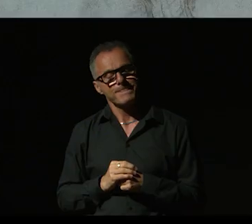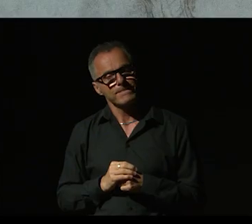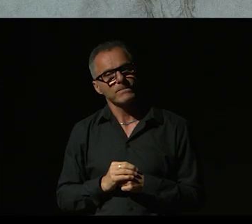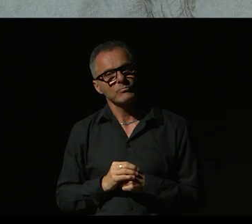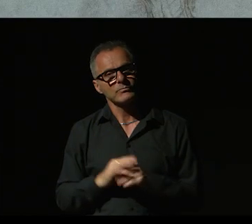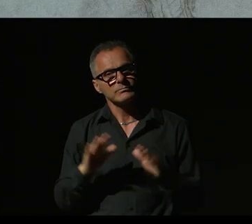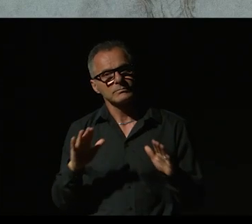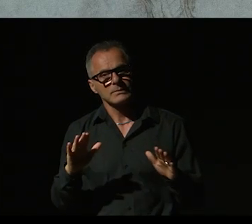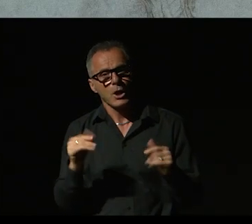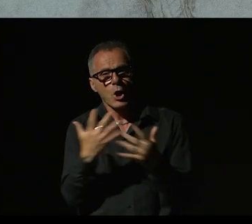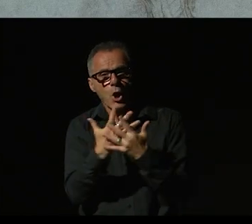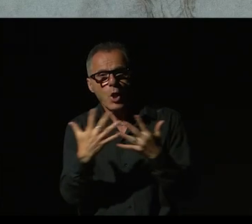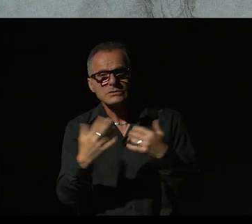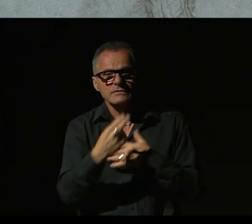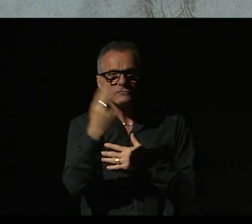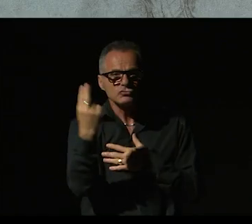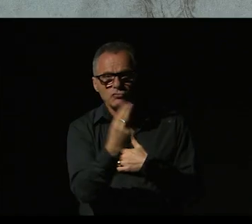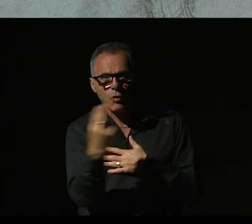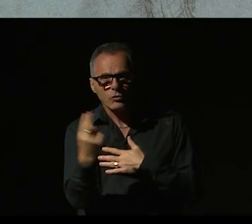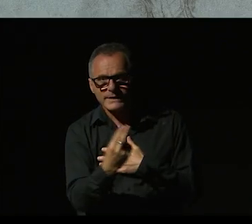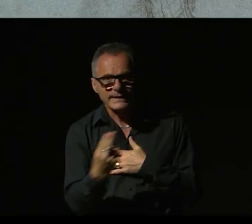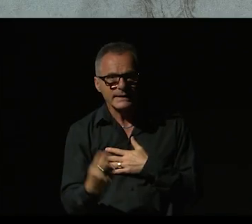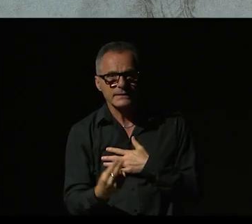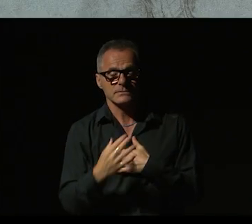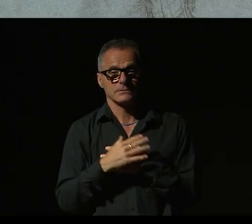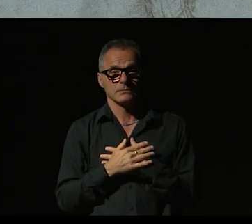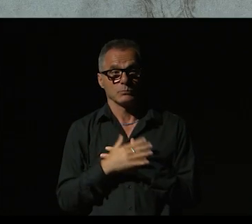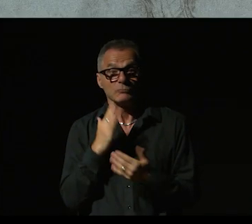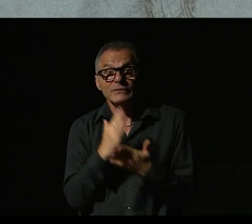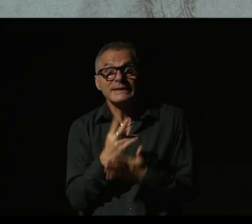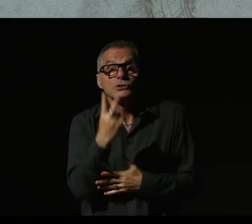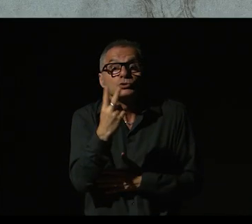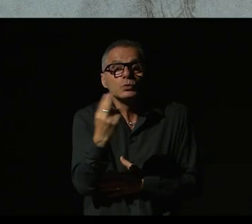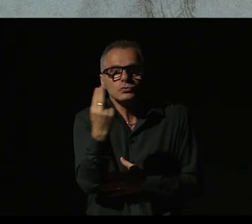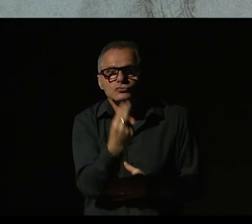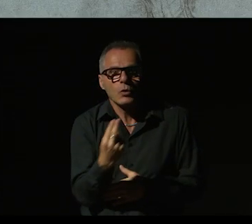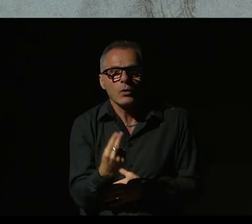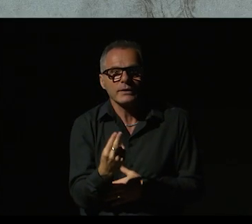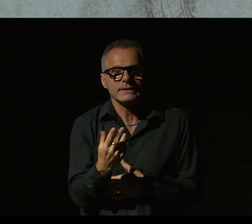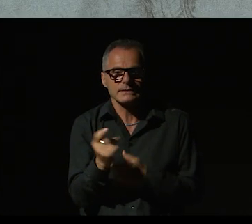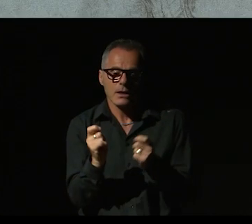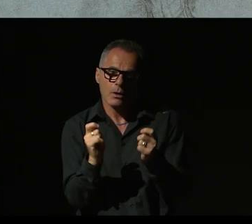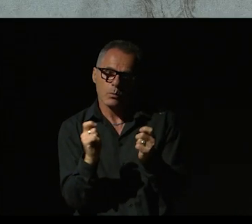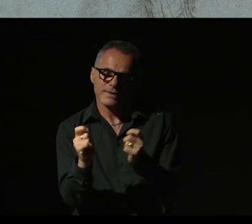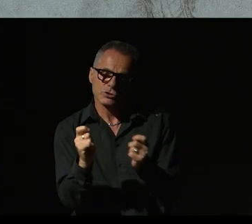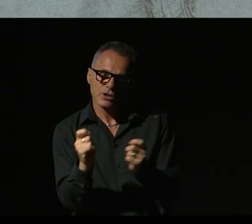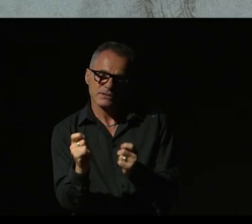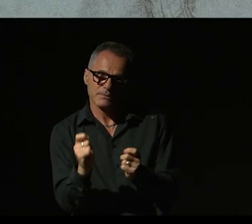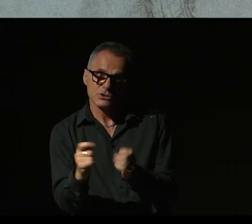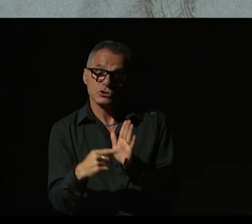as numerous drawings, or actually these two drawings, with the adjusted pose shown